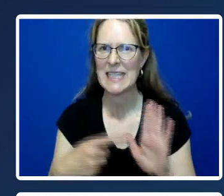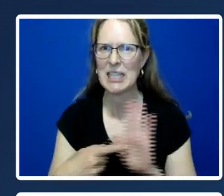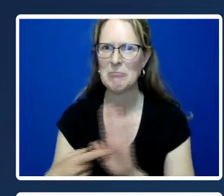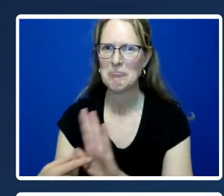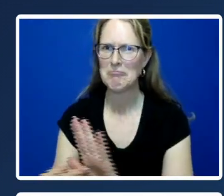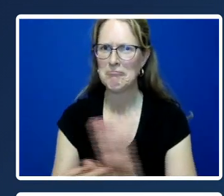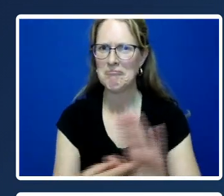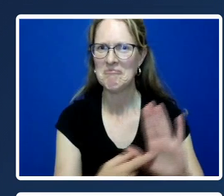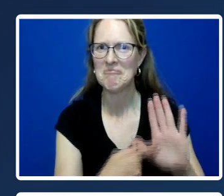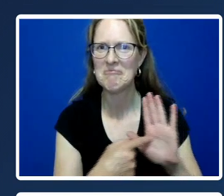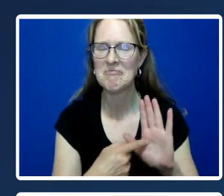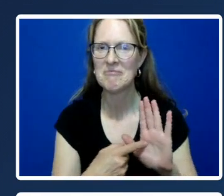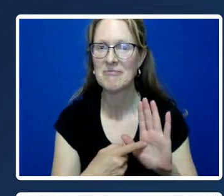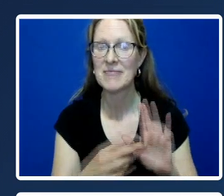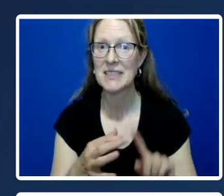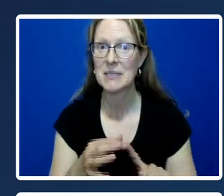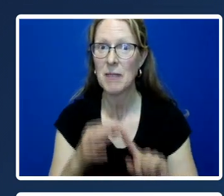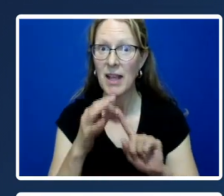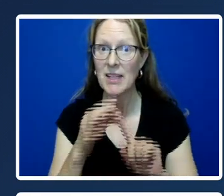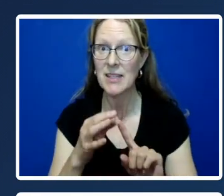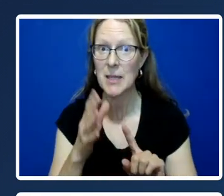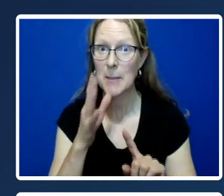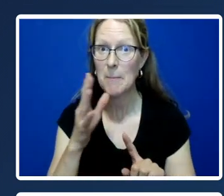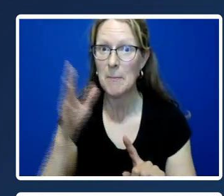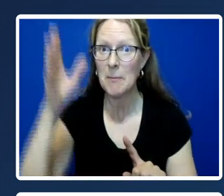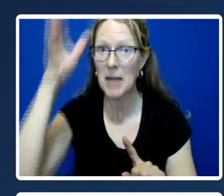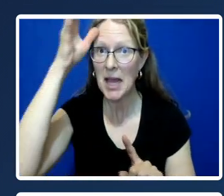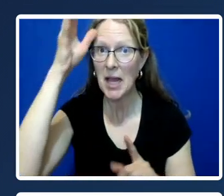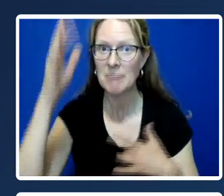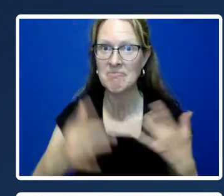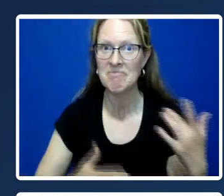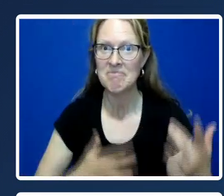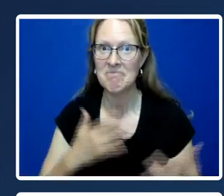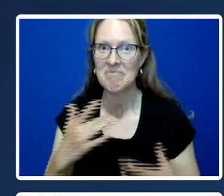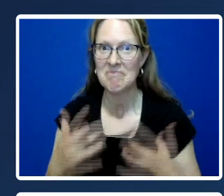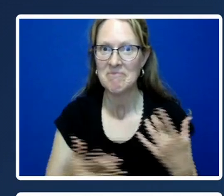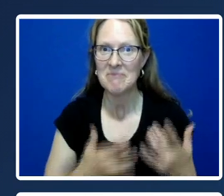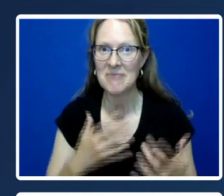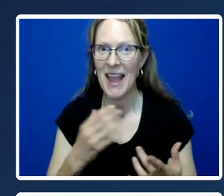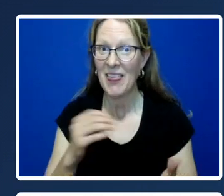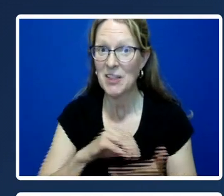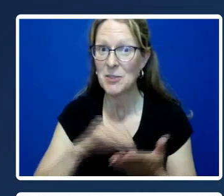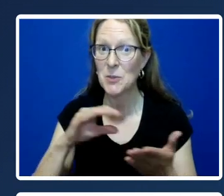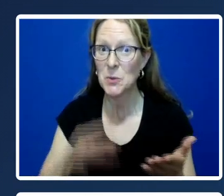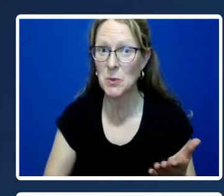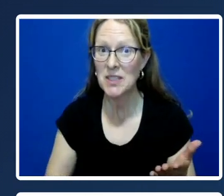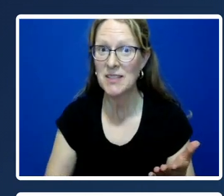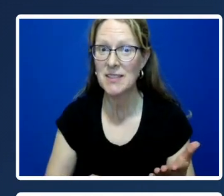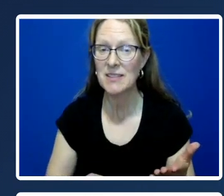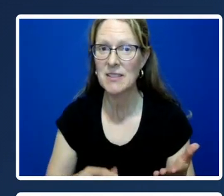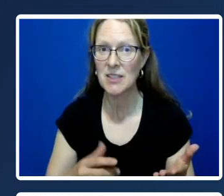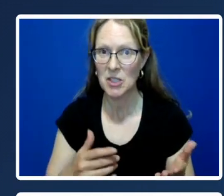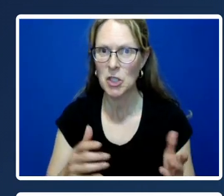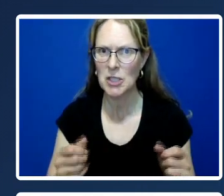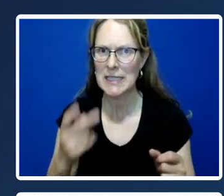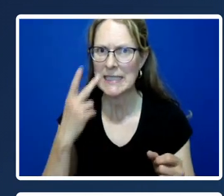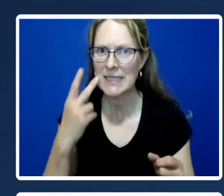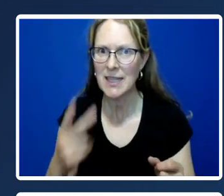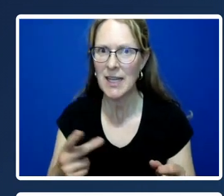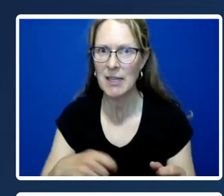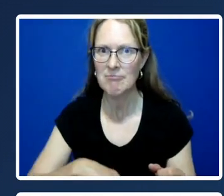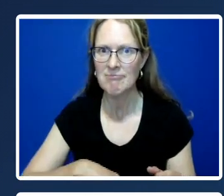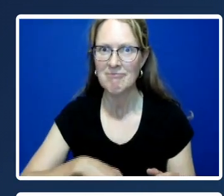enthusiasm of the parents of the students who, you could tell, were just beaming with pride about,